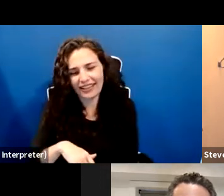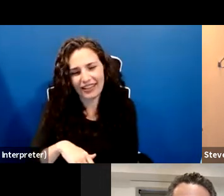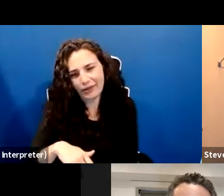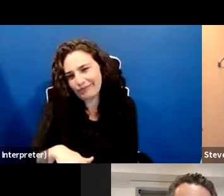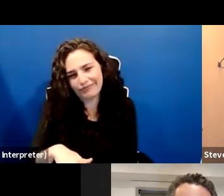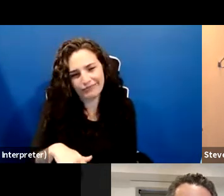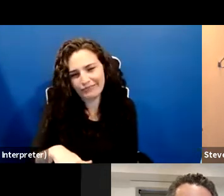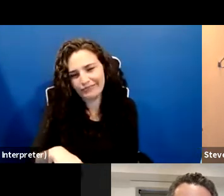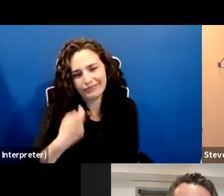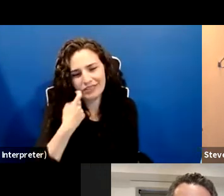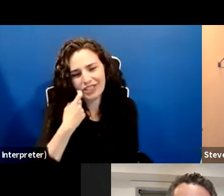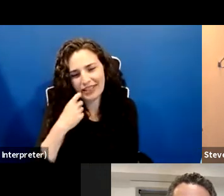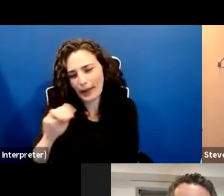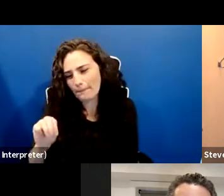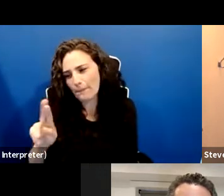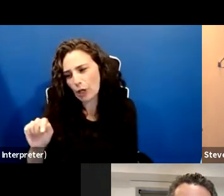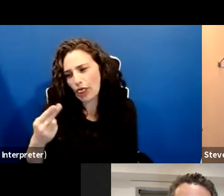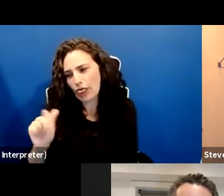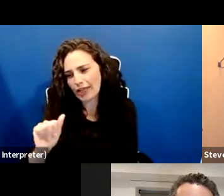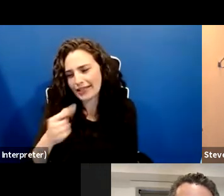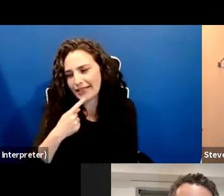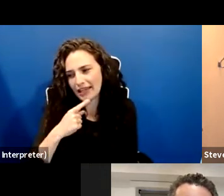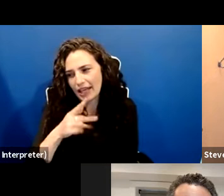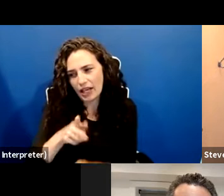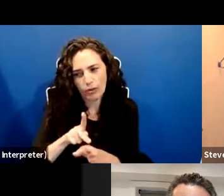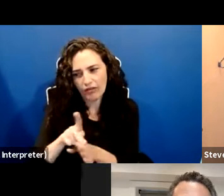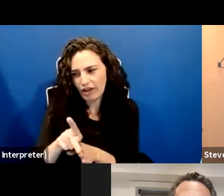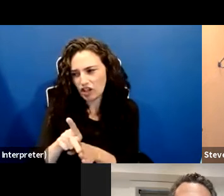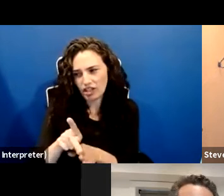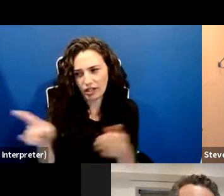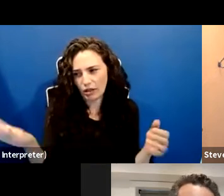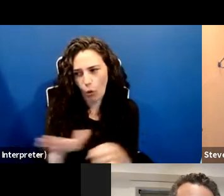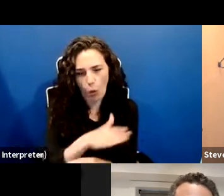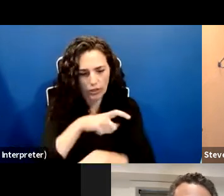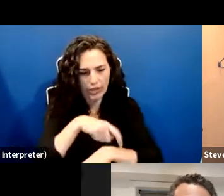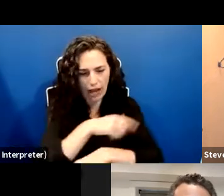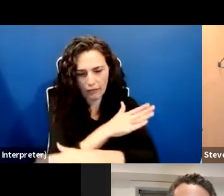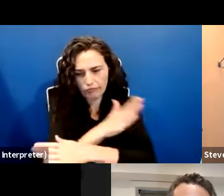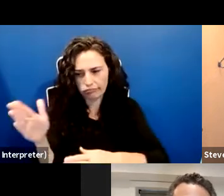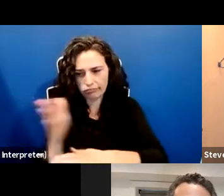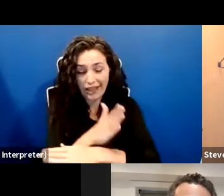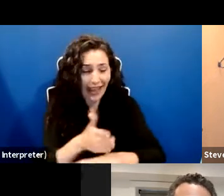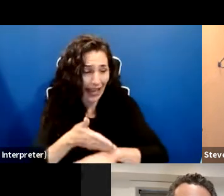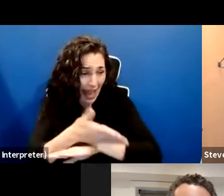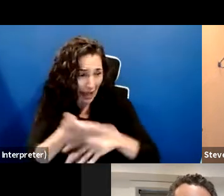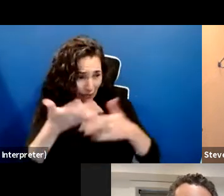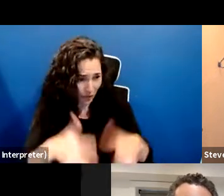you know, from the beginning to the very end and then something. And after the end, it's continued. As Ruthie mentioned,